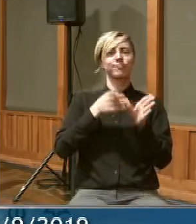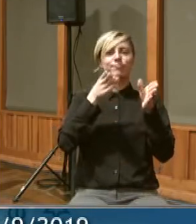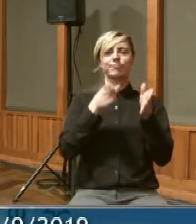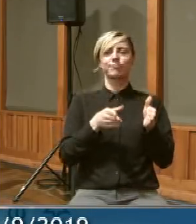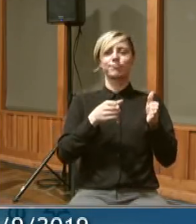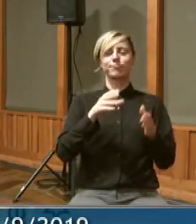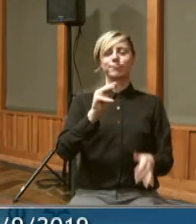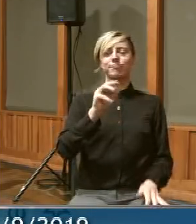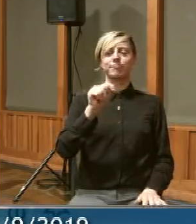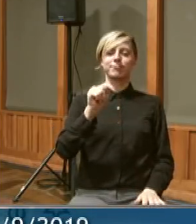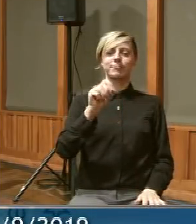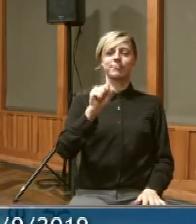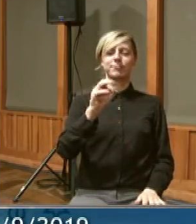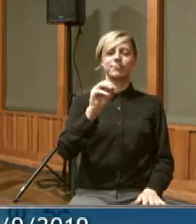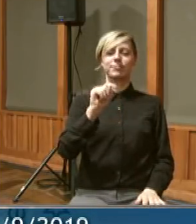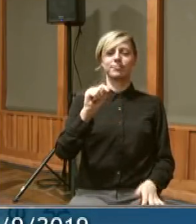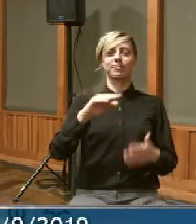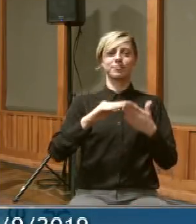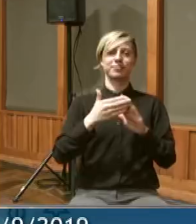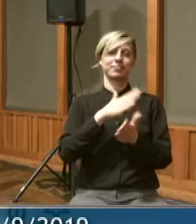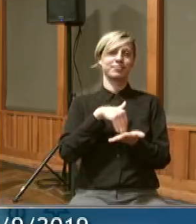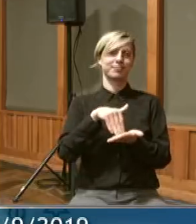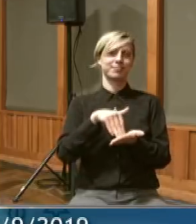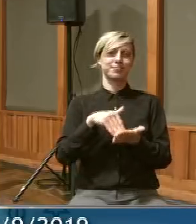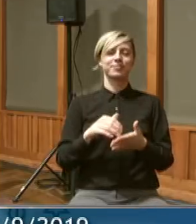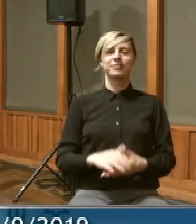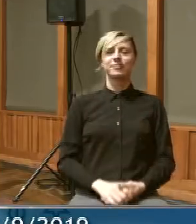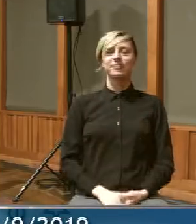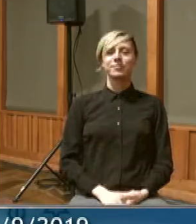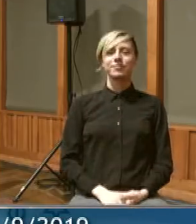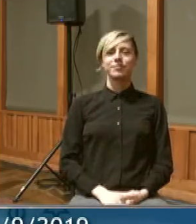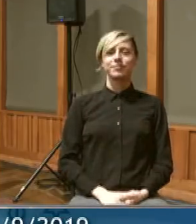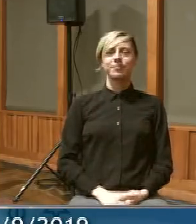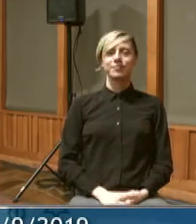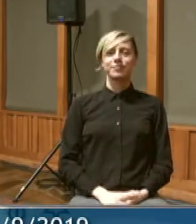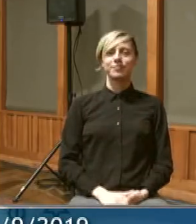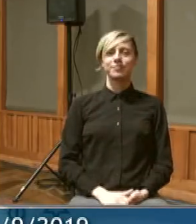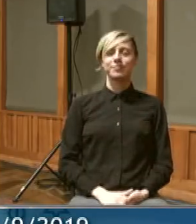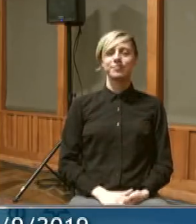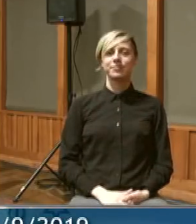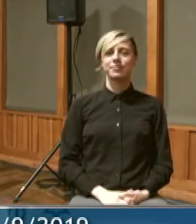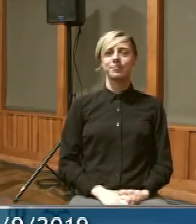T OF THE LENTS NEIGHBORHOOD AND A PROUD MEMBER OF THE MT. SCOTT COMMUNITY